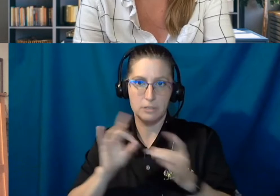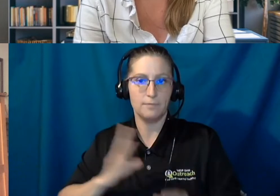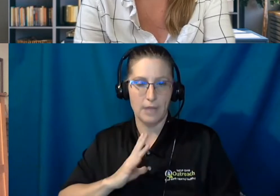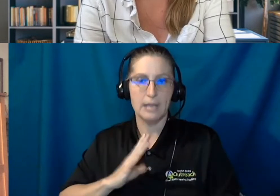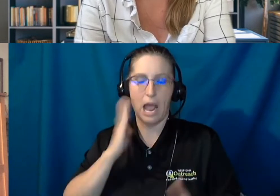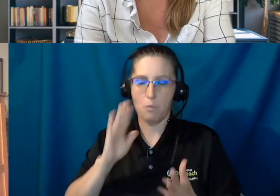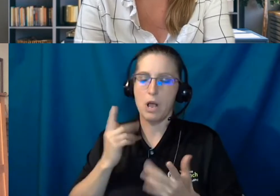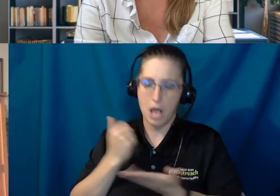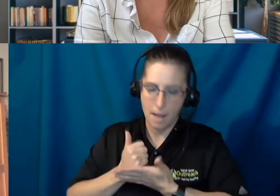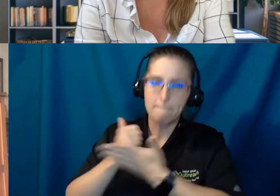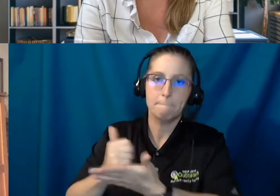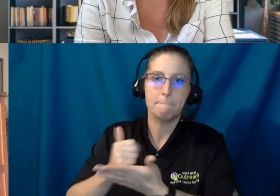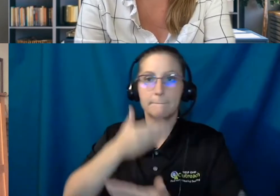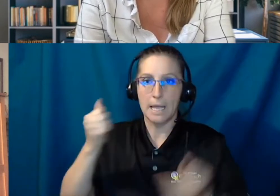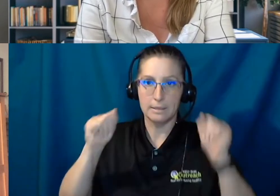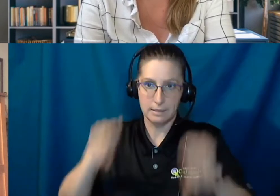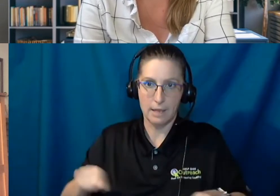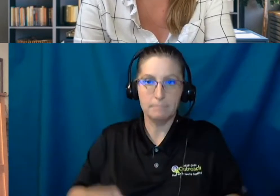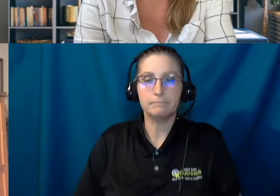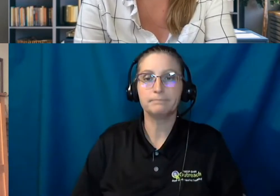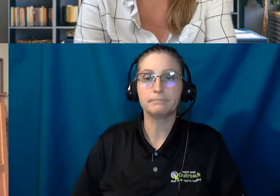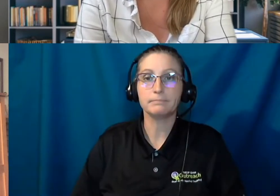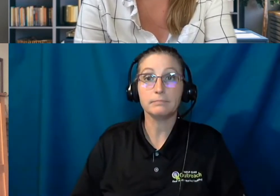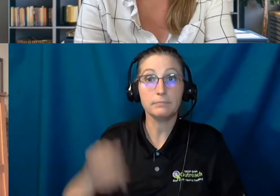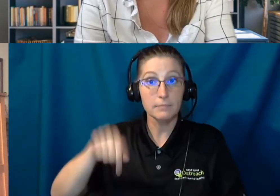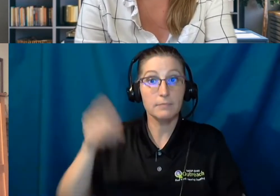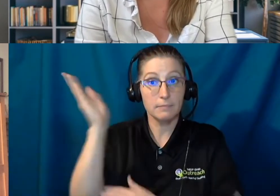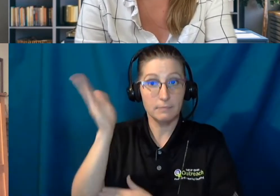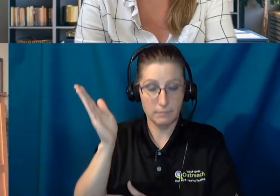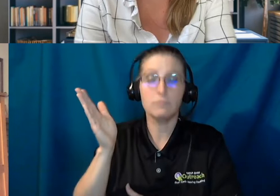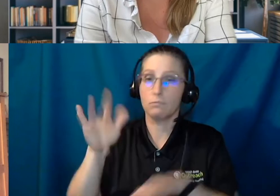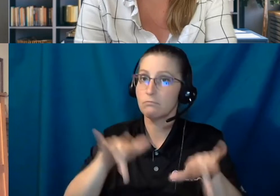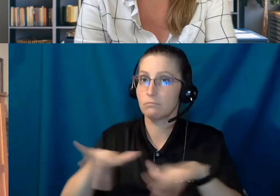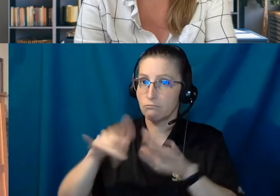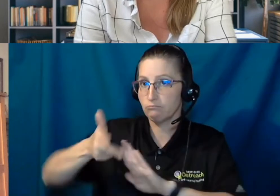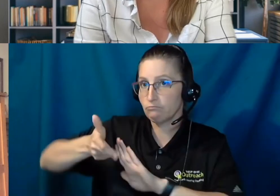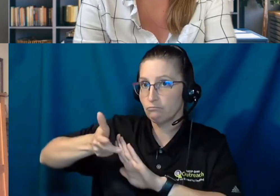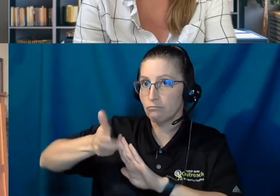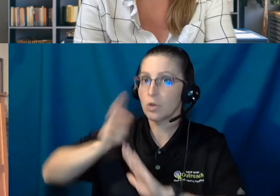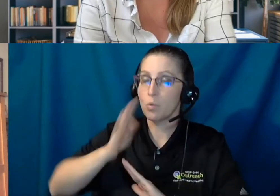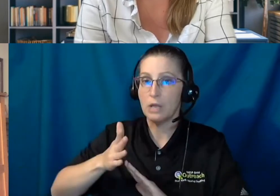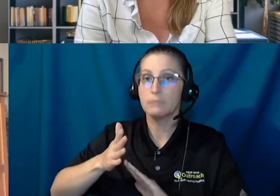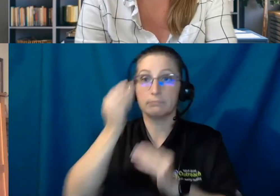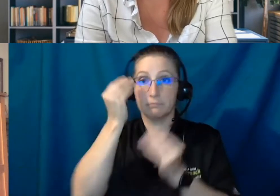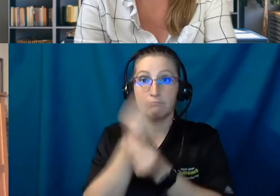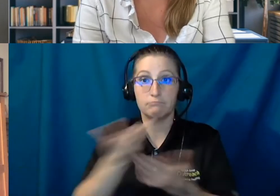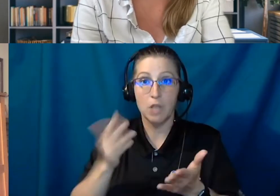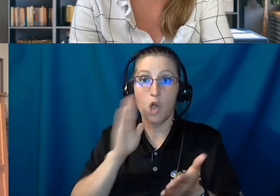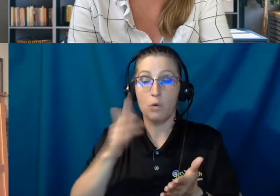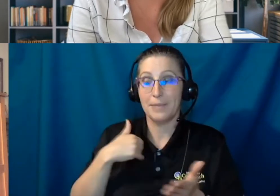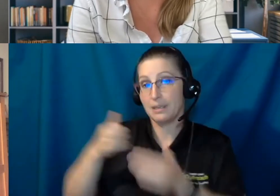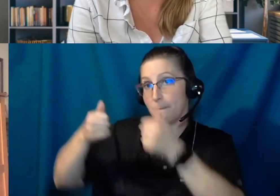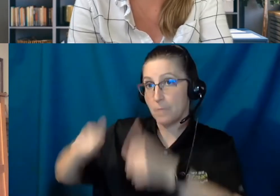the issue. This presentation is being recorded and we will be posting it to the WDBTAP YouTube